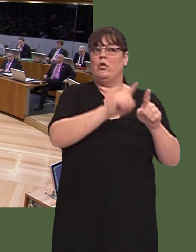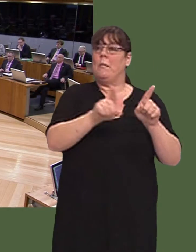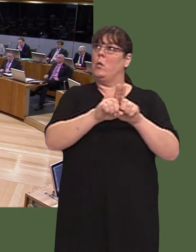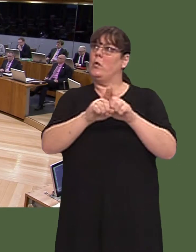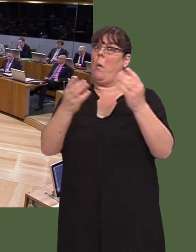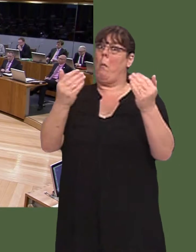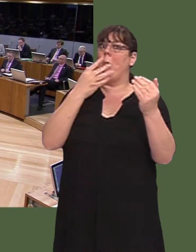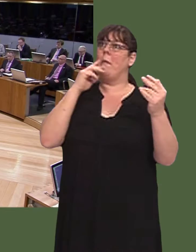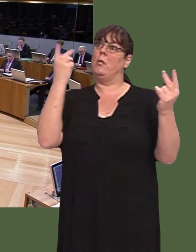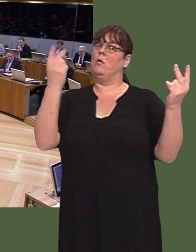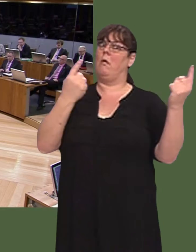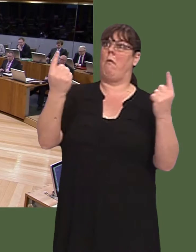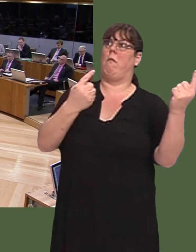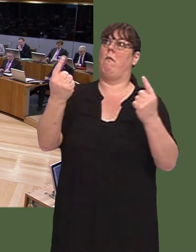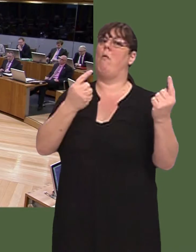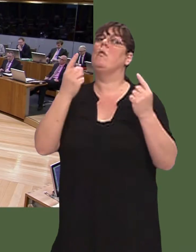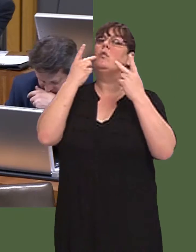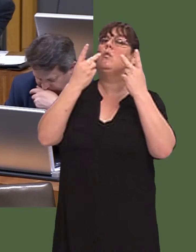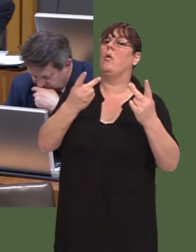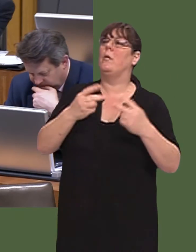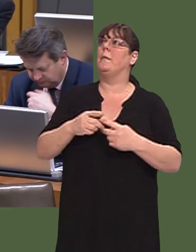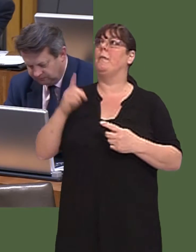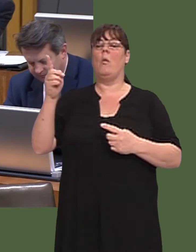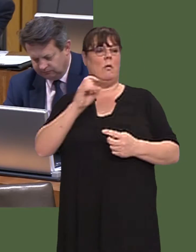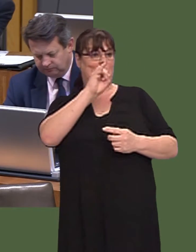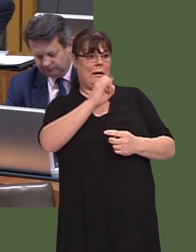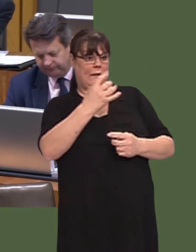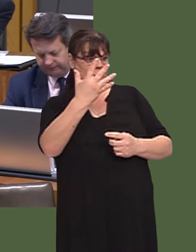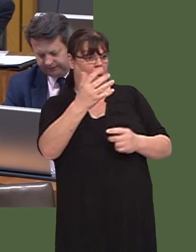Carwyn Jones: Well, 65 businesses have benefited.